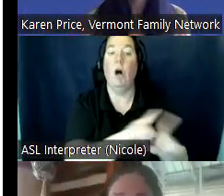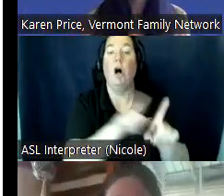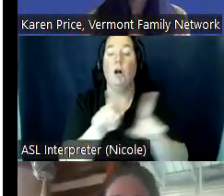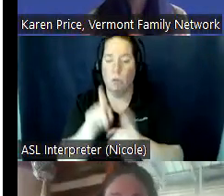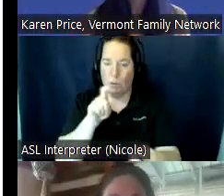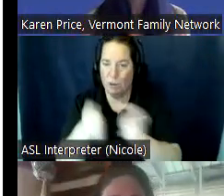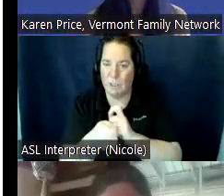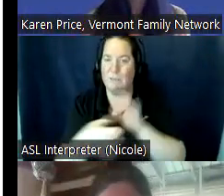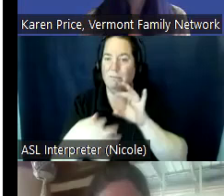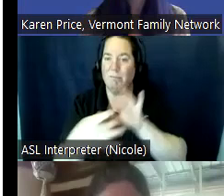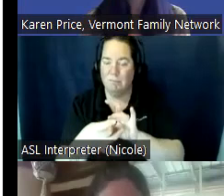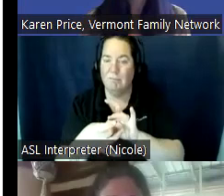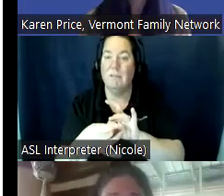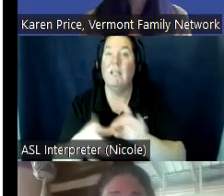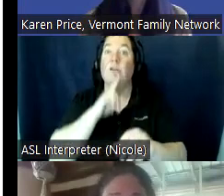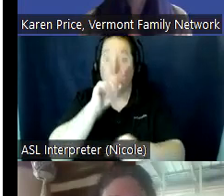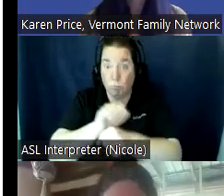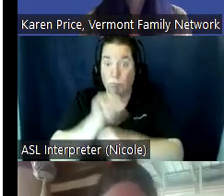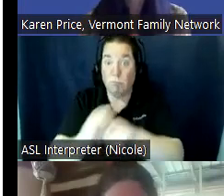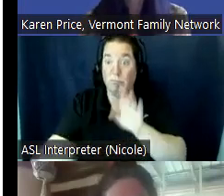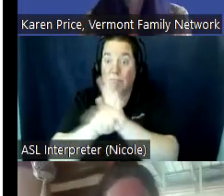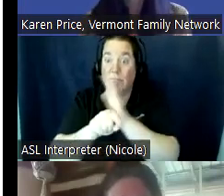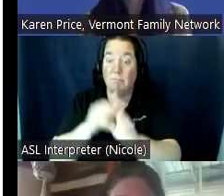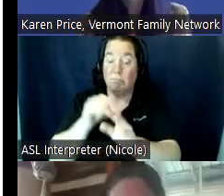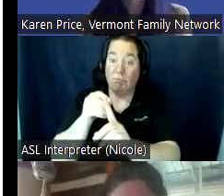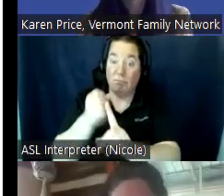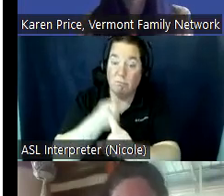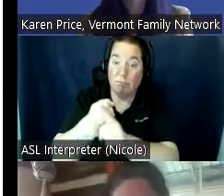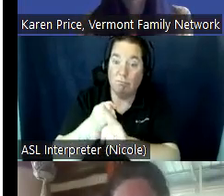confirming that there's an adverse effect, which is no longer dependent on those 3 measures below